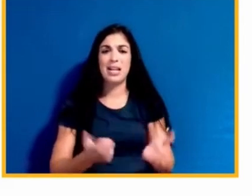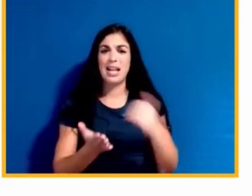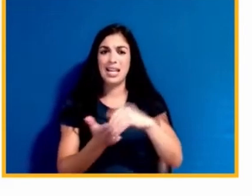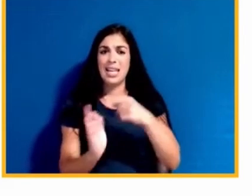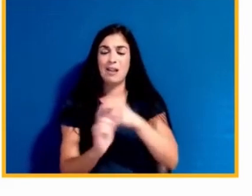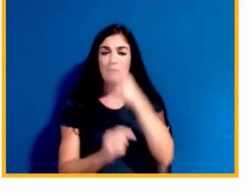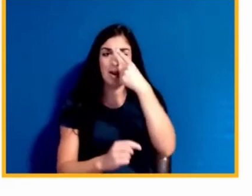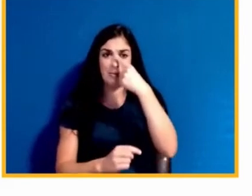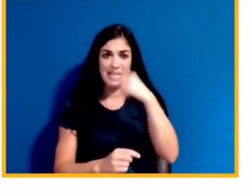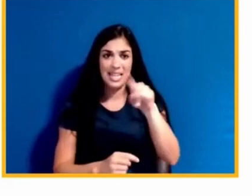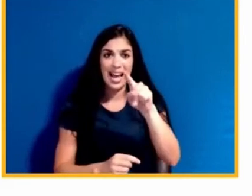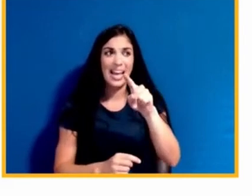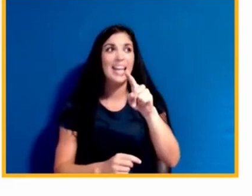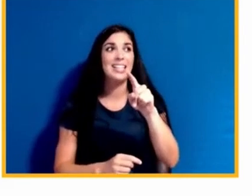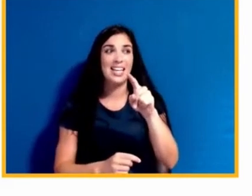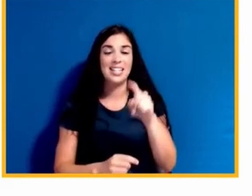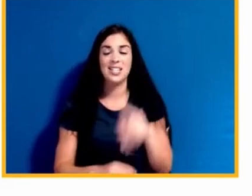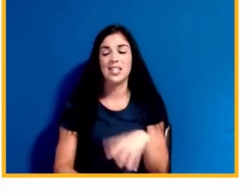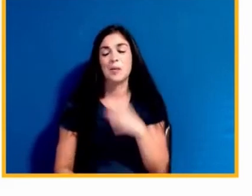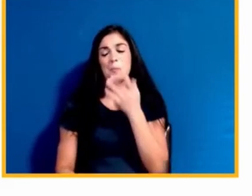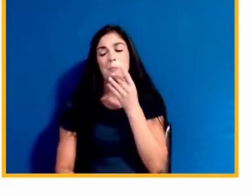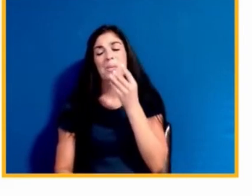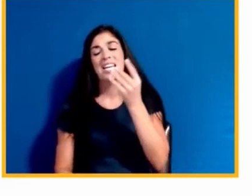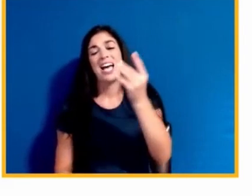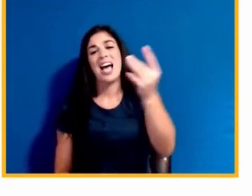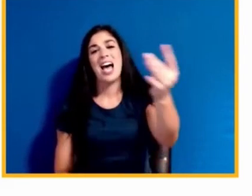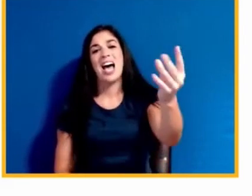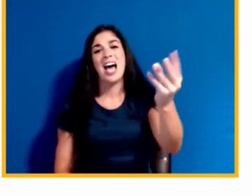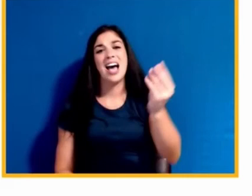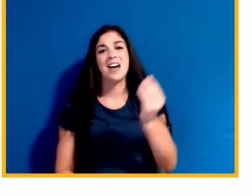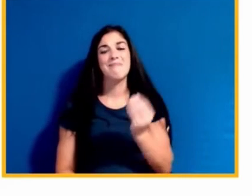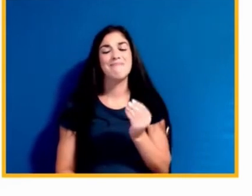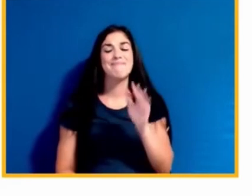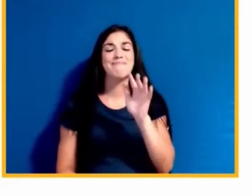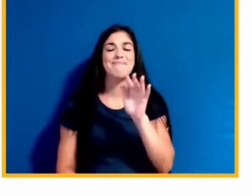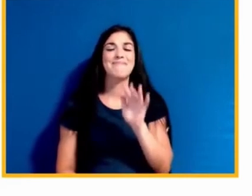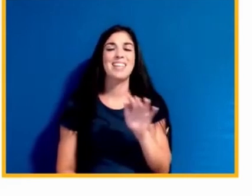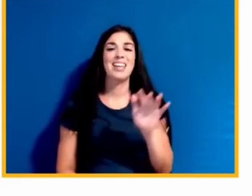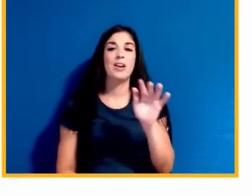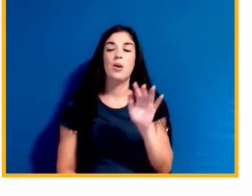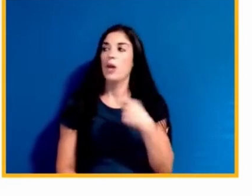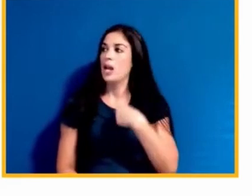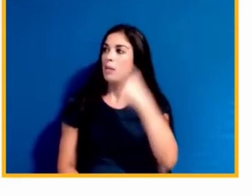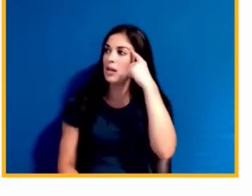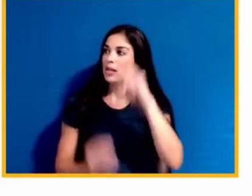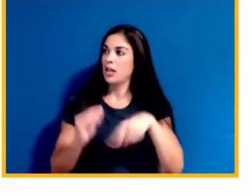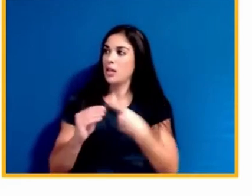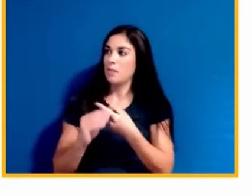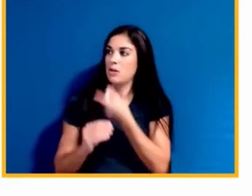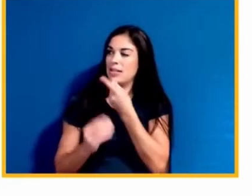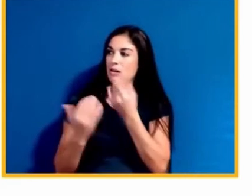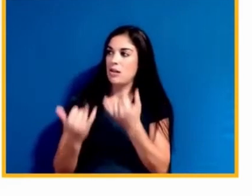from that delicious, aromatic, you know, flavor-filled, area, wait, am I just thinking about dinner now? Wow,